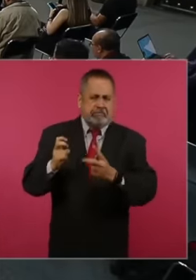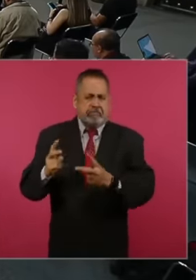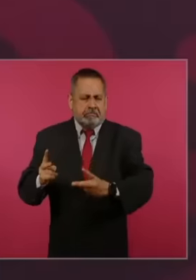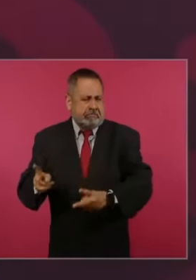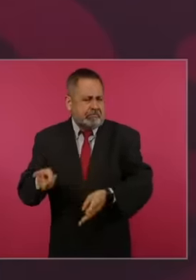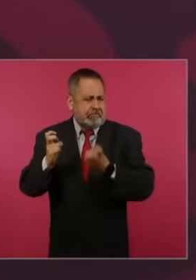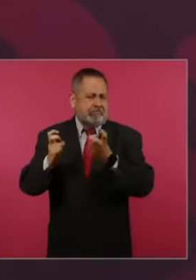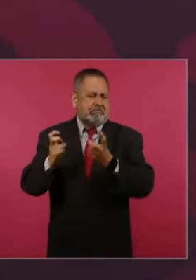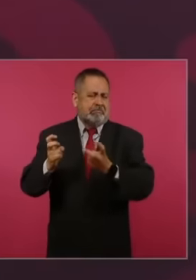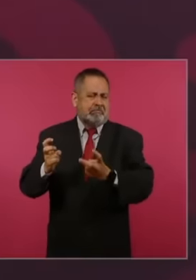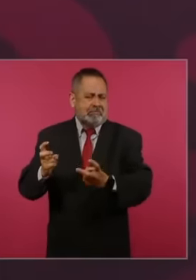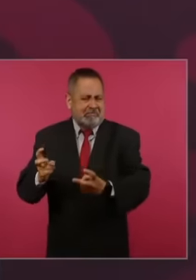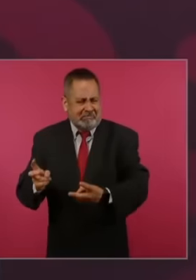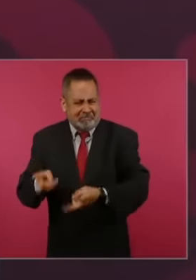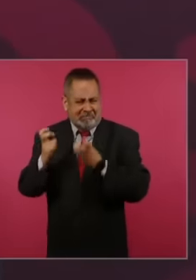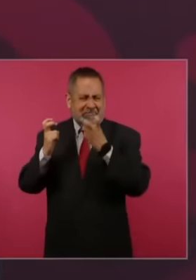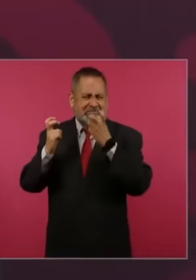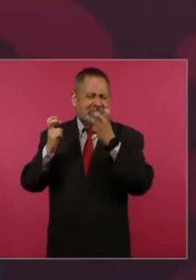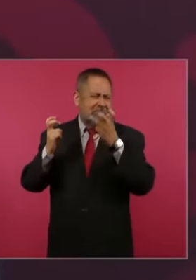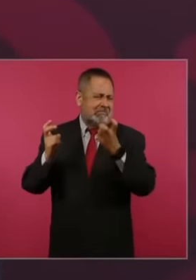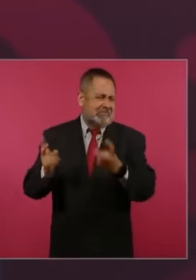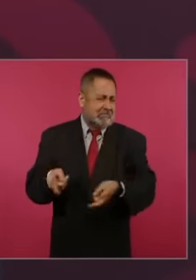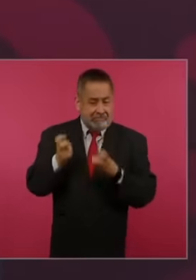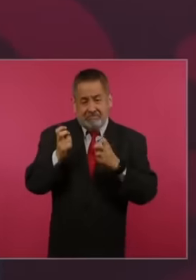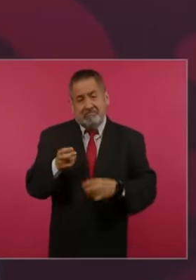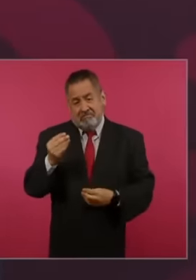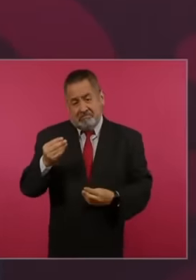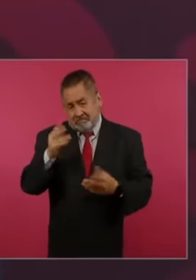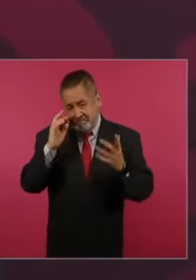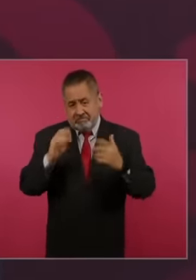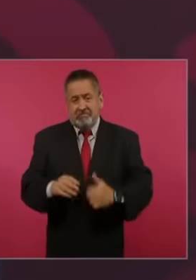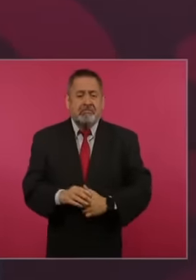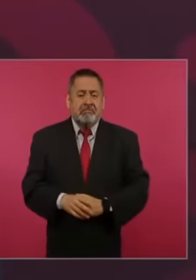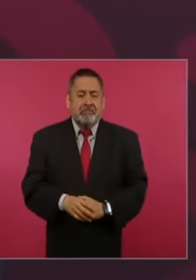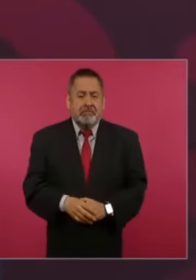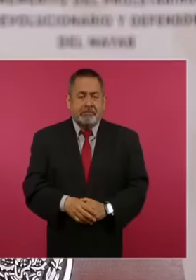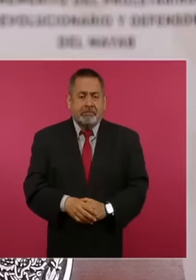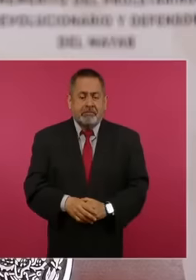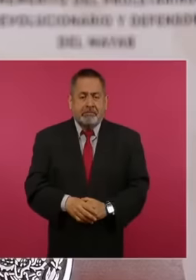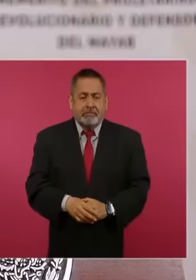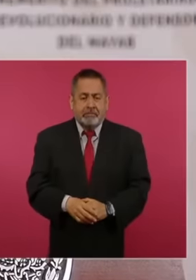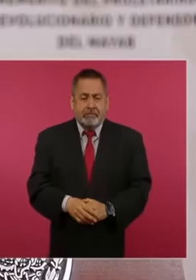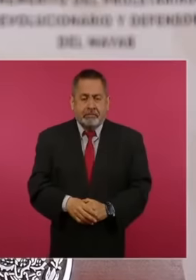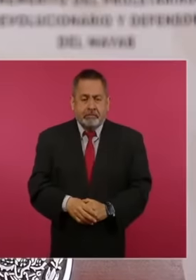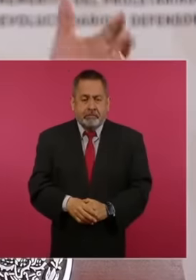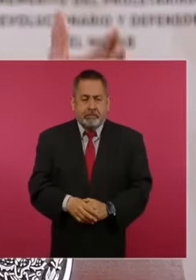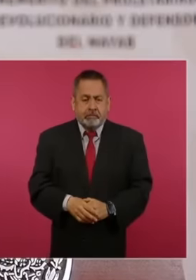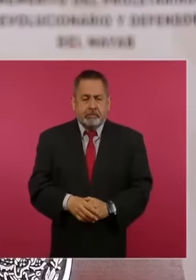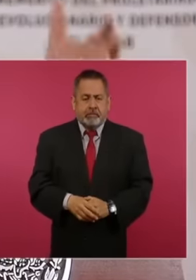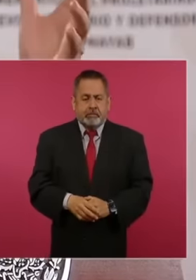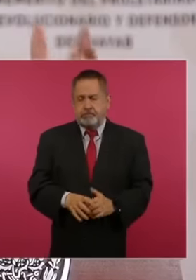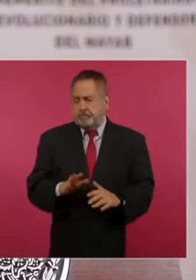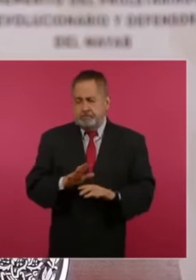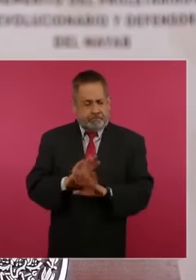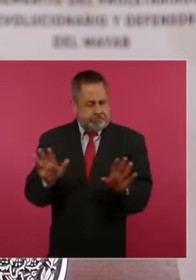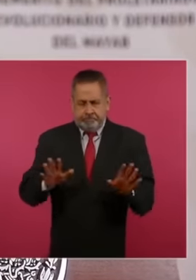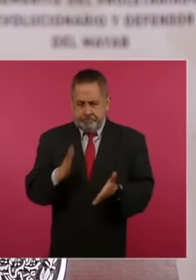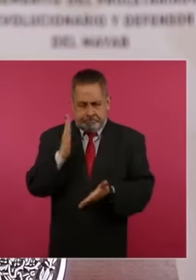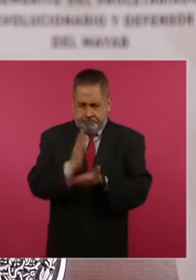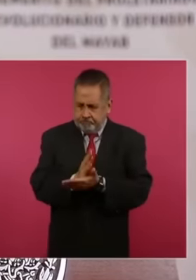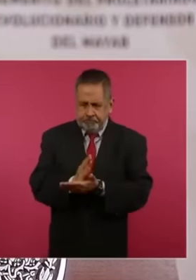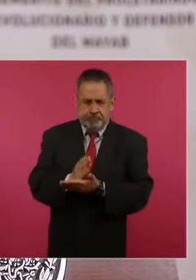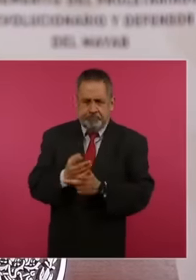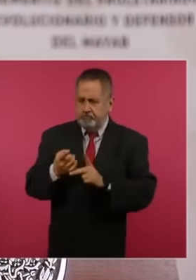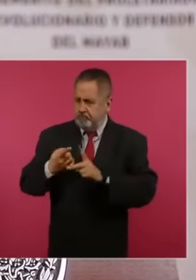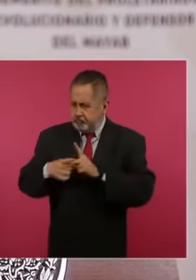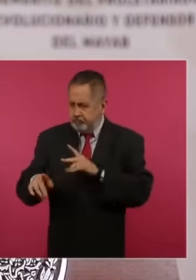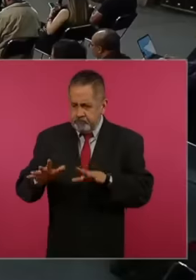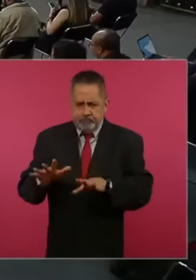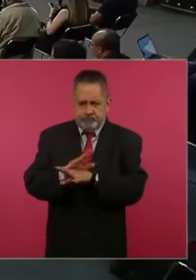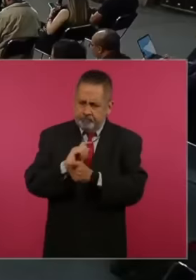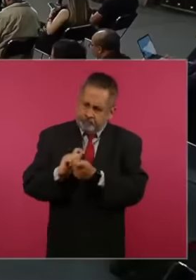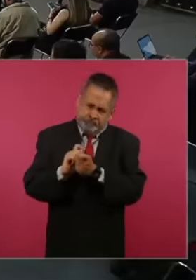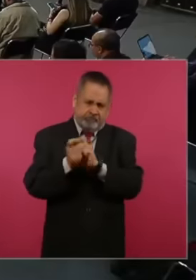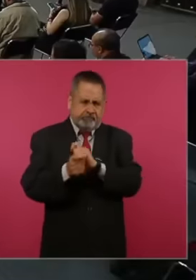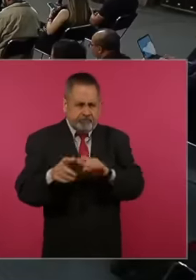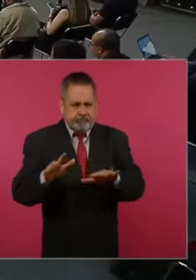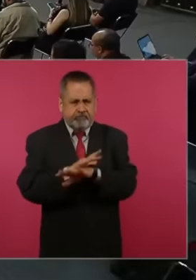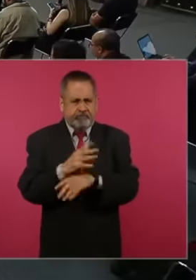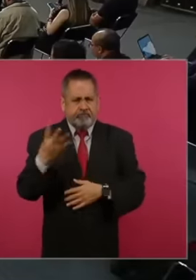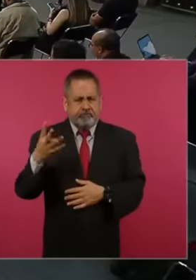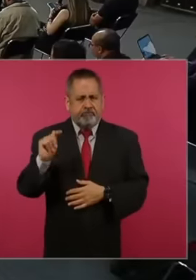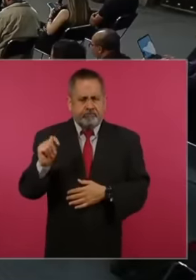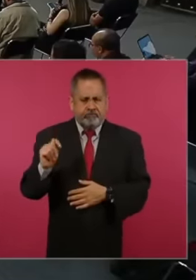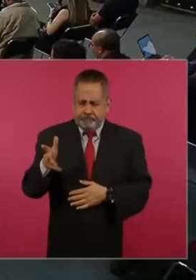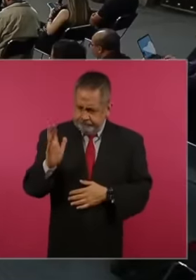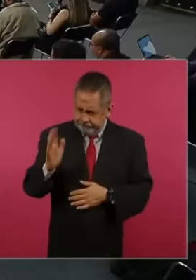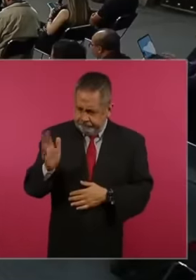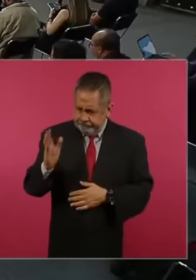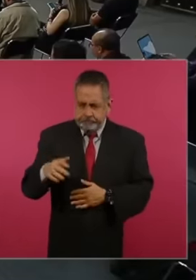stealing. but the transformation has already begun and we have done all this against